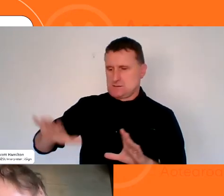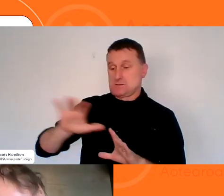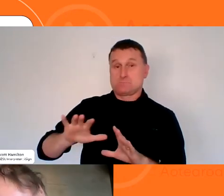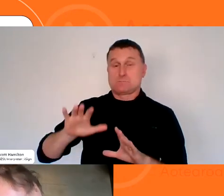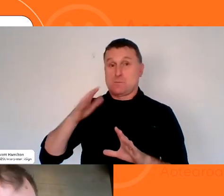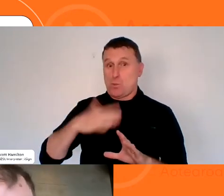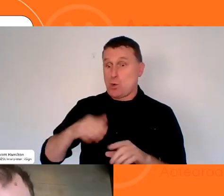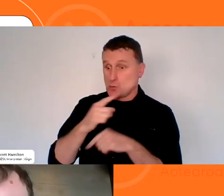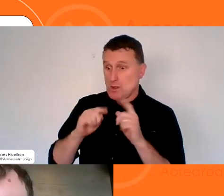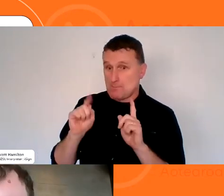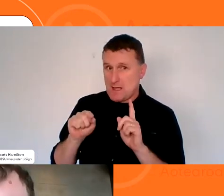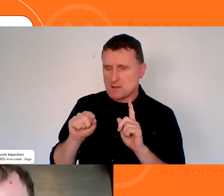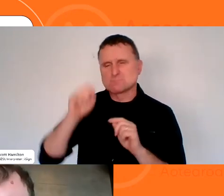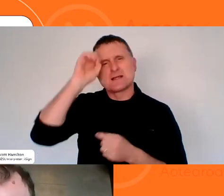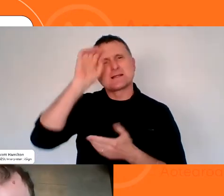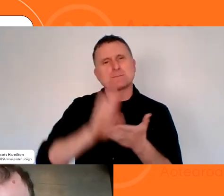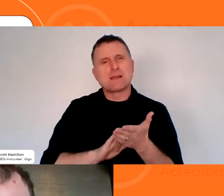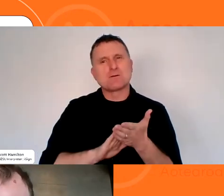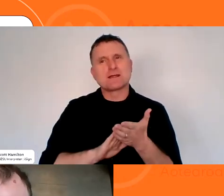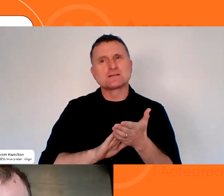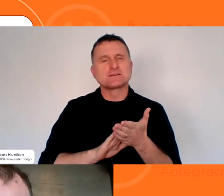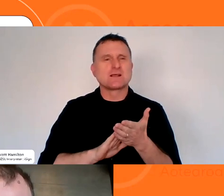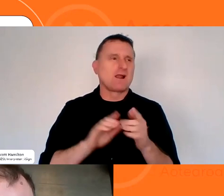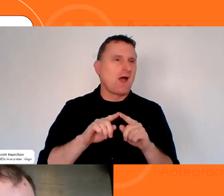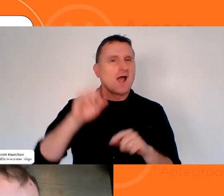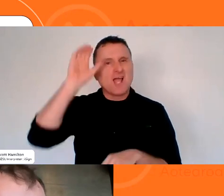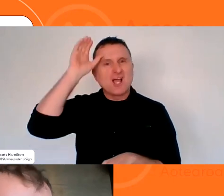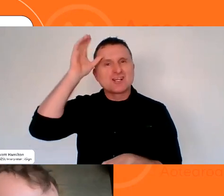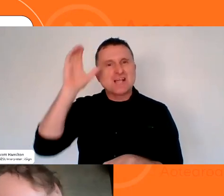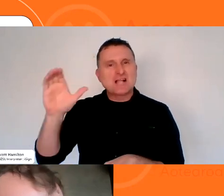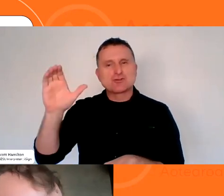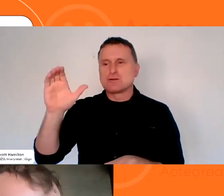from I guess being at a country school in Greymouth High where